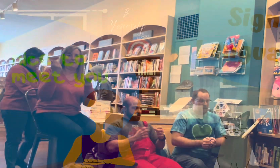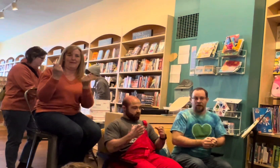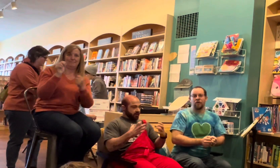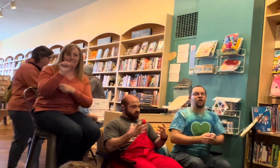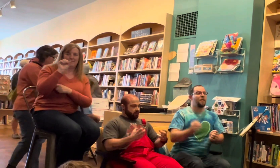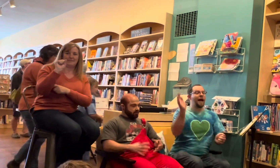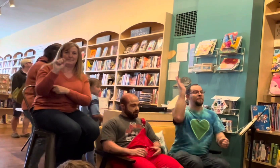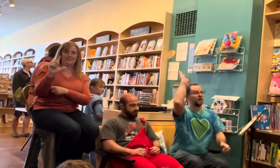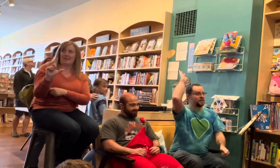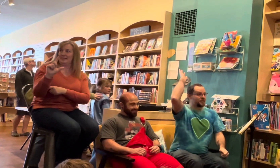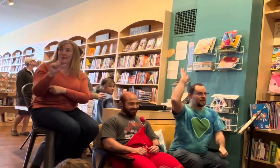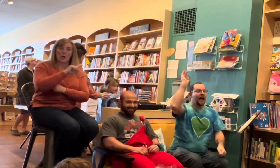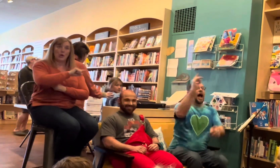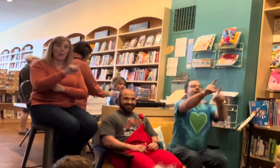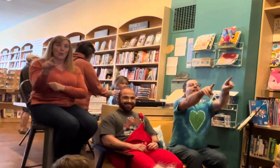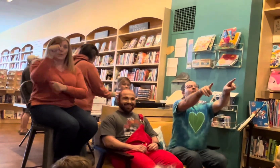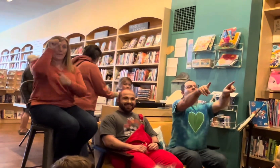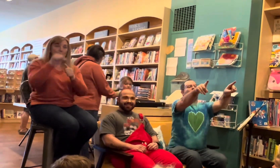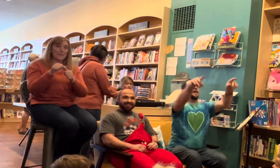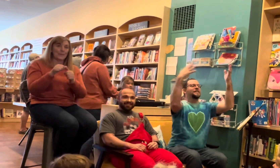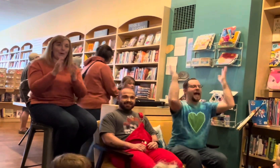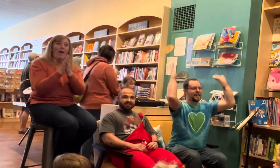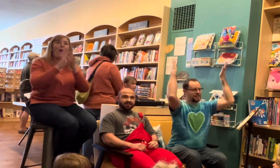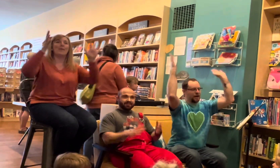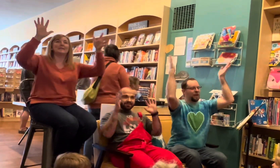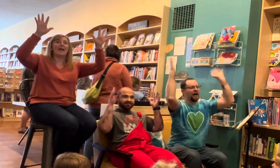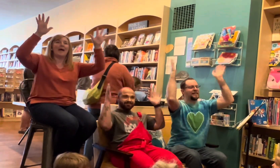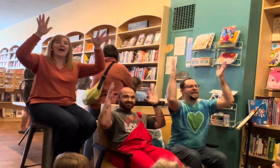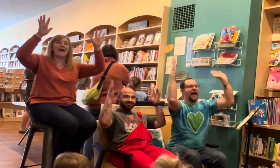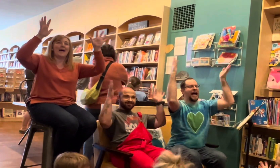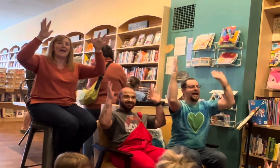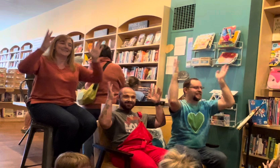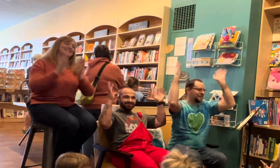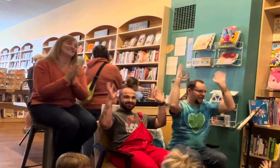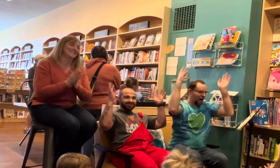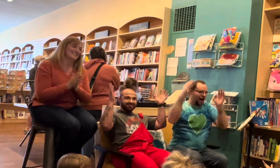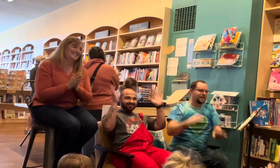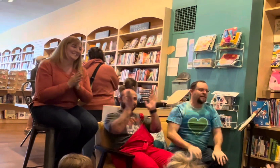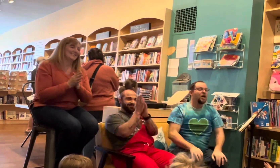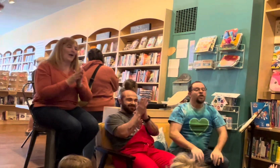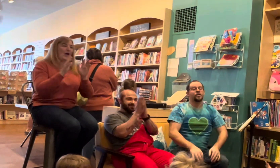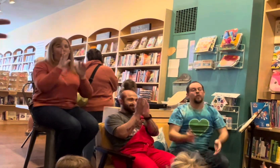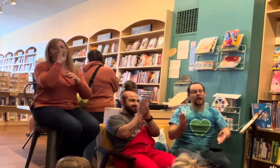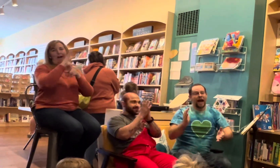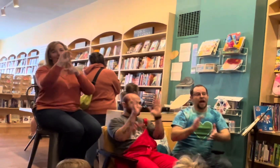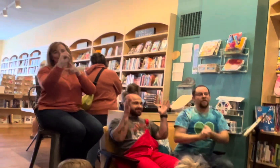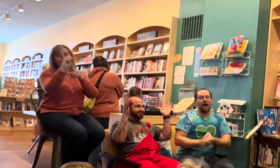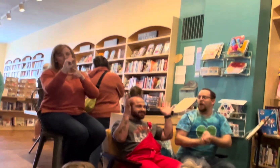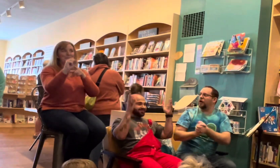If anybody remembers: I love the applause! Yes, applause! Yes! Awesome. So we have our